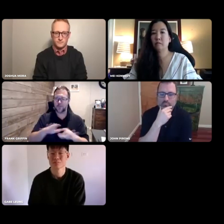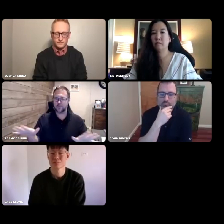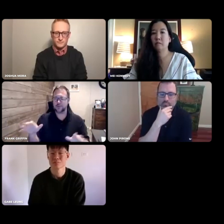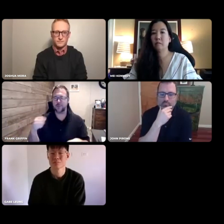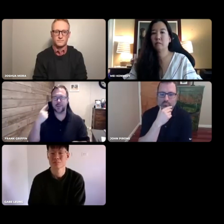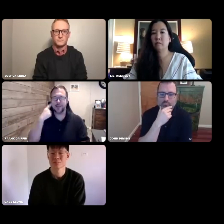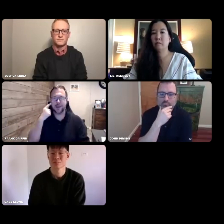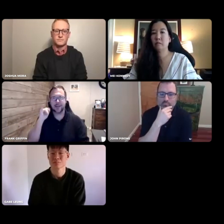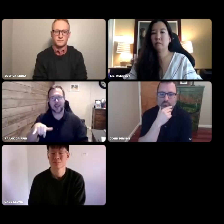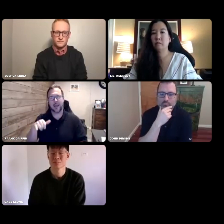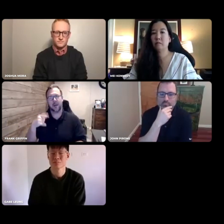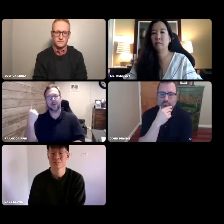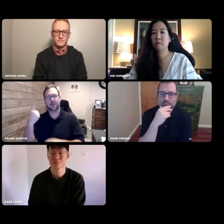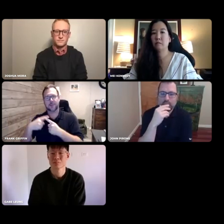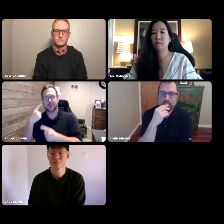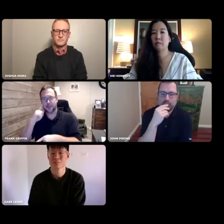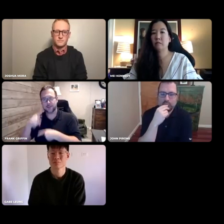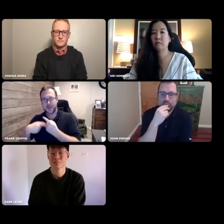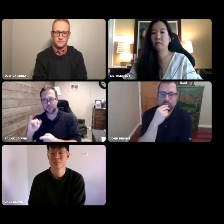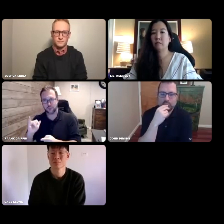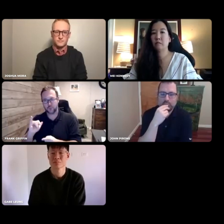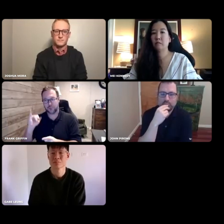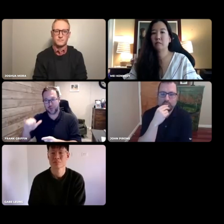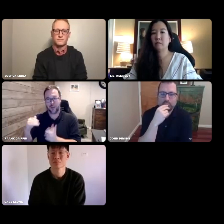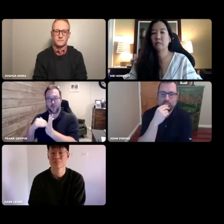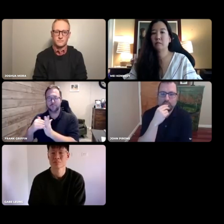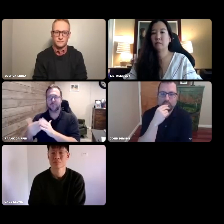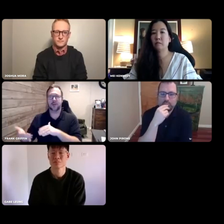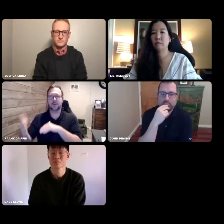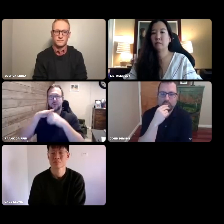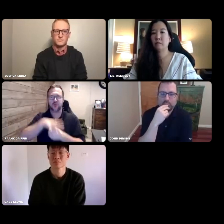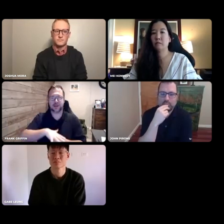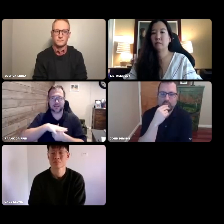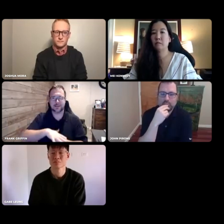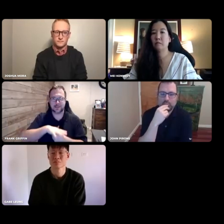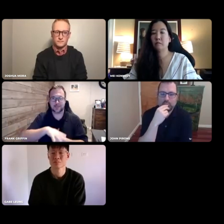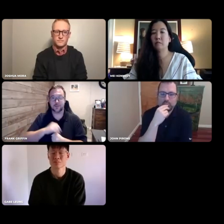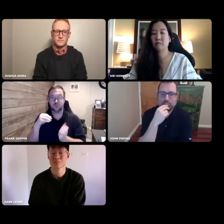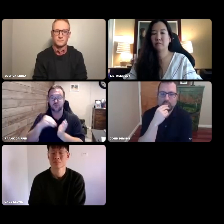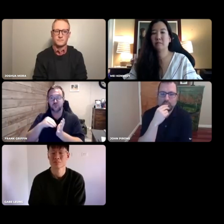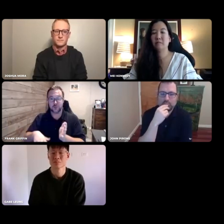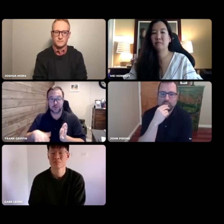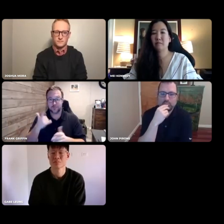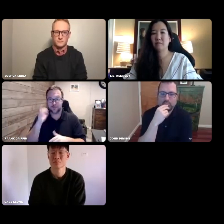You have to make personal distance a priority because of, say, the Coronavirus.